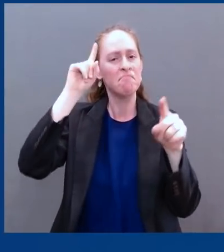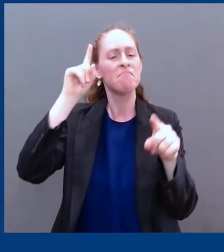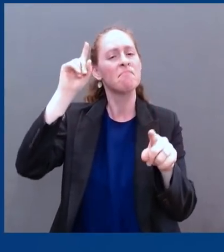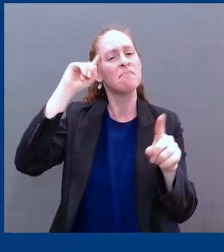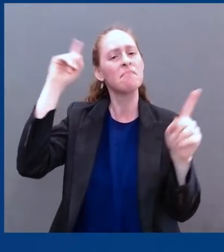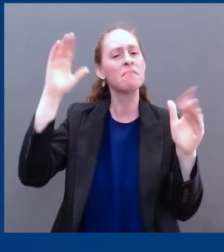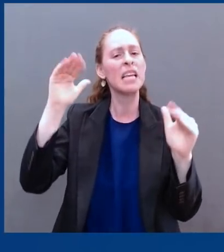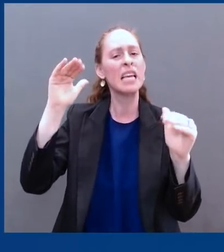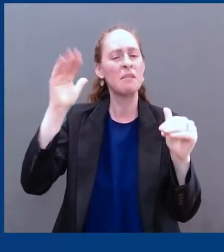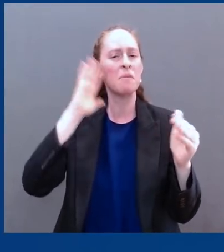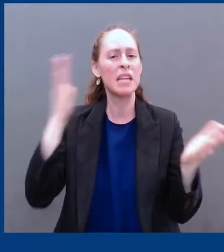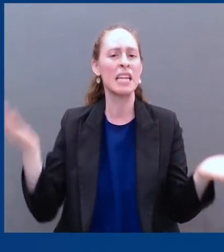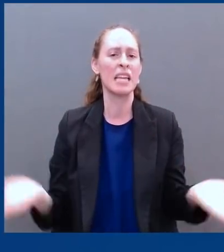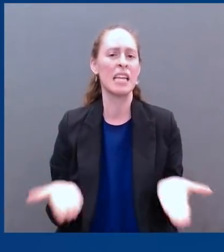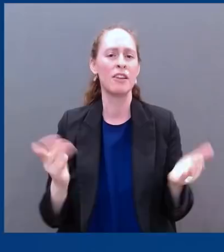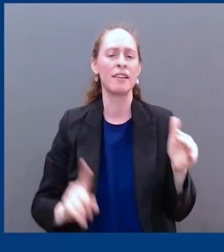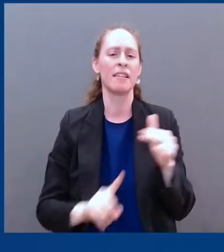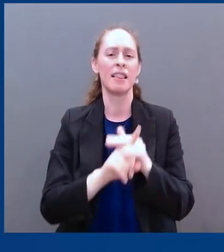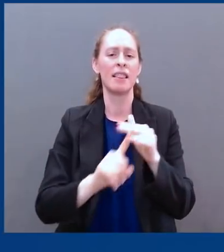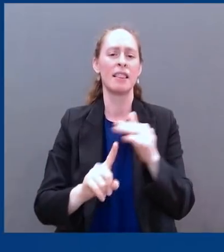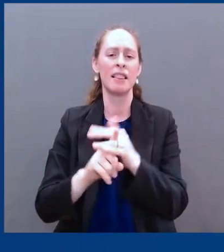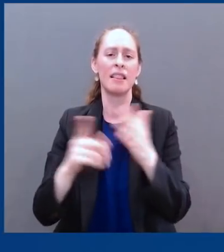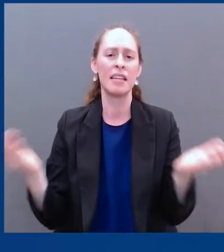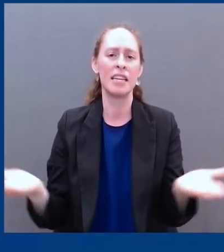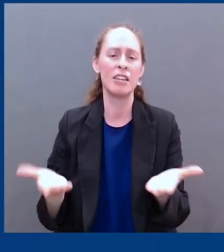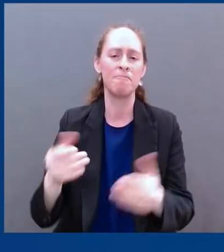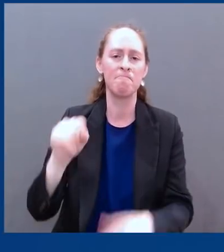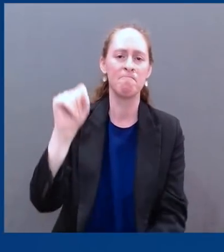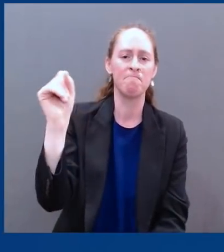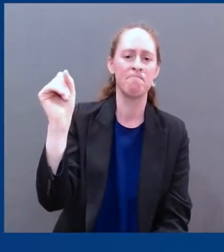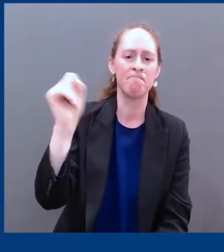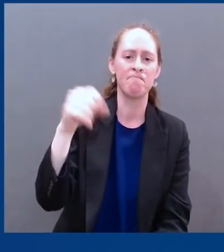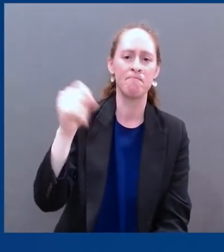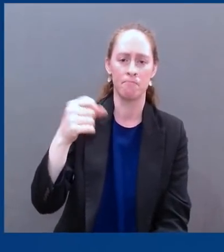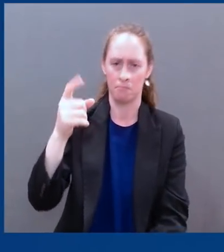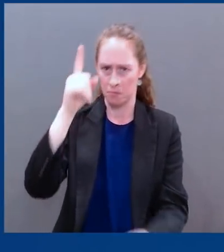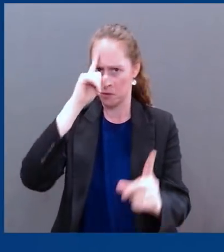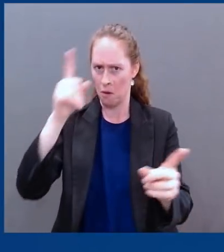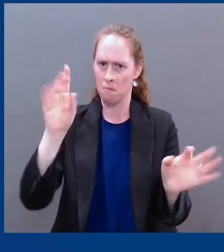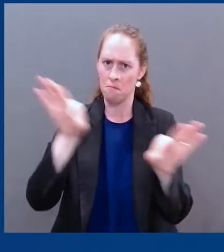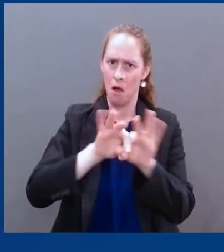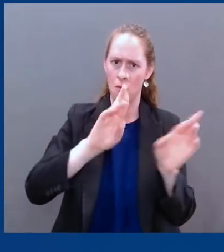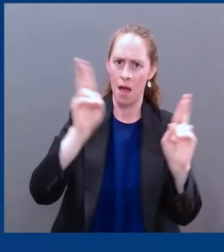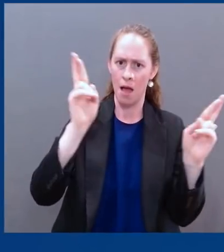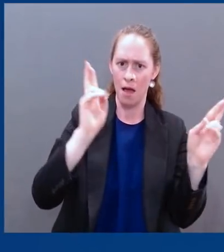If we maintain our preparedness, an increase in cases does not need to be a cause for alarm like it once was.